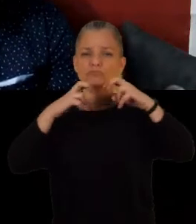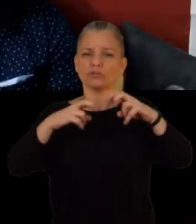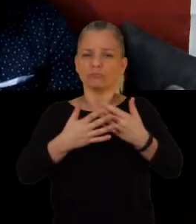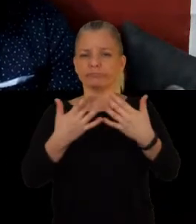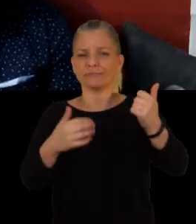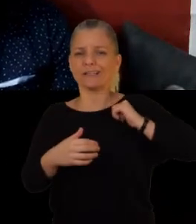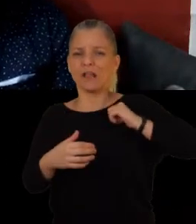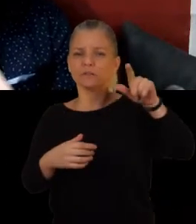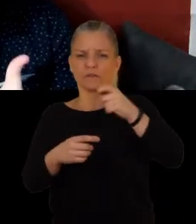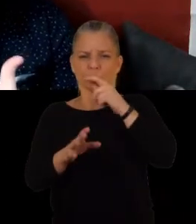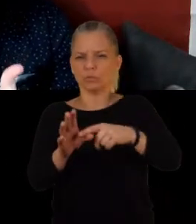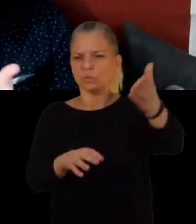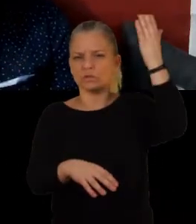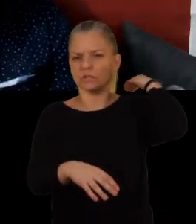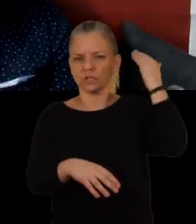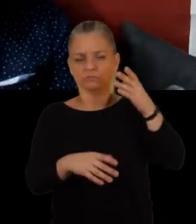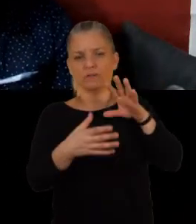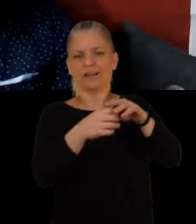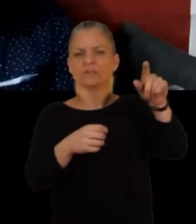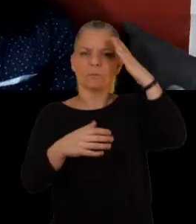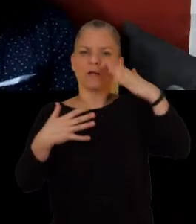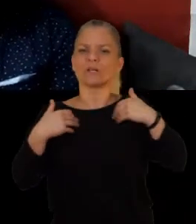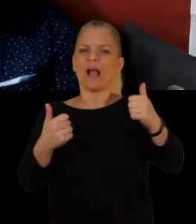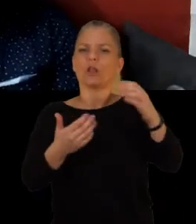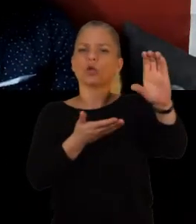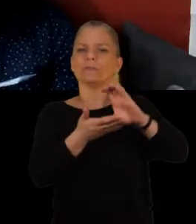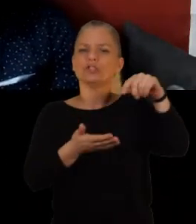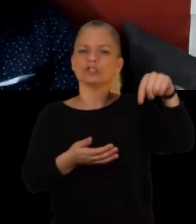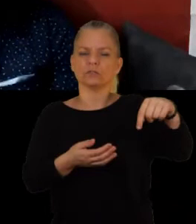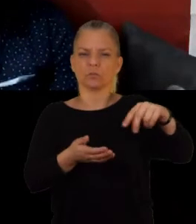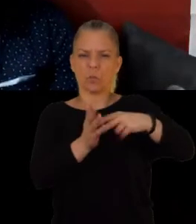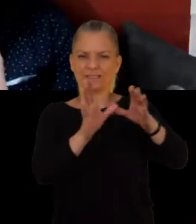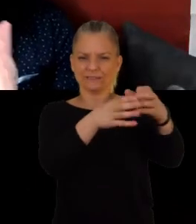of the issues so there's lots of research done in canada a few years ago by an organization